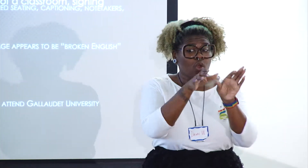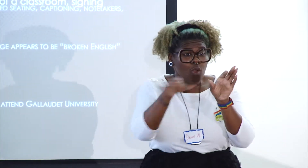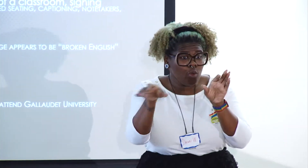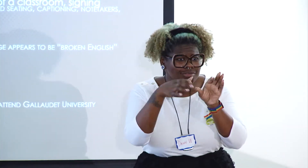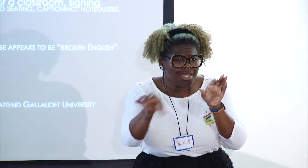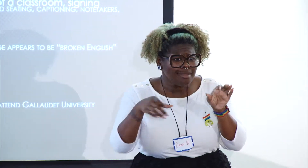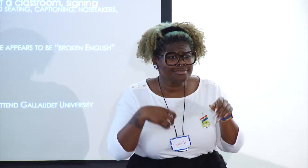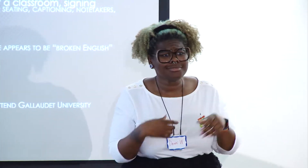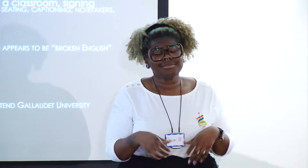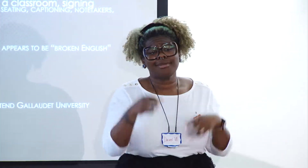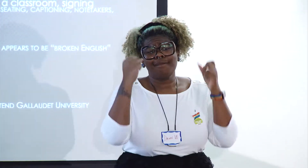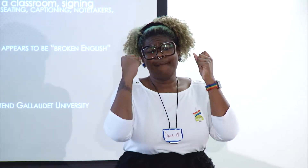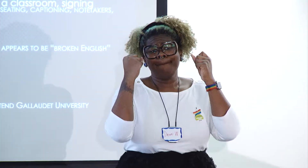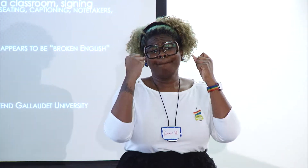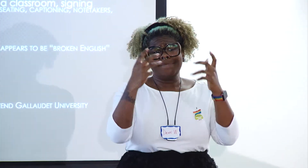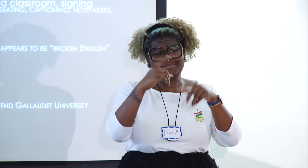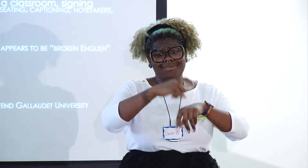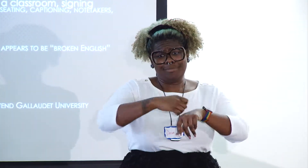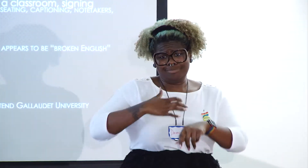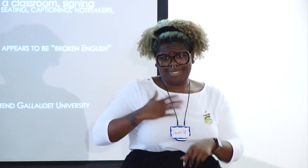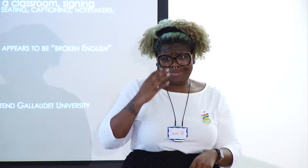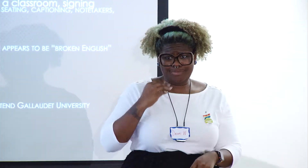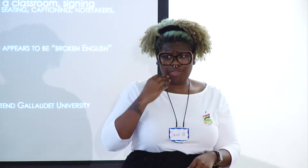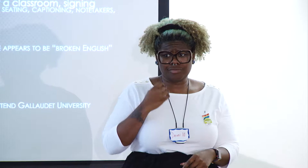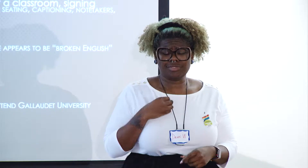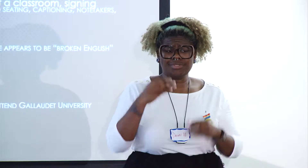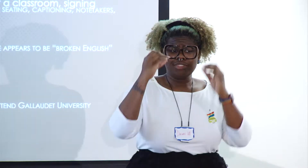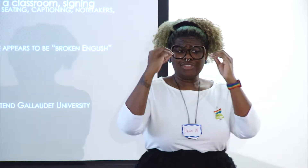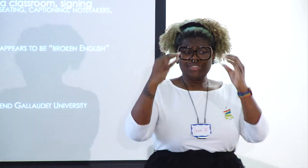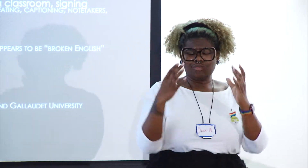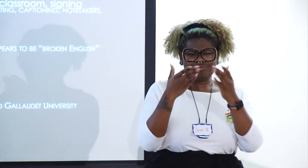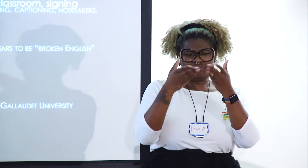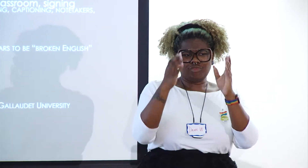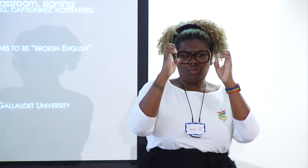not providing interpreters, not providing materials with closed captioning.